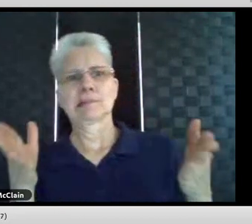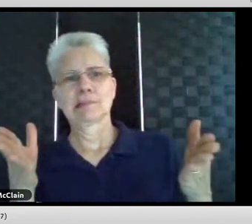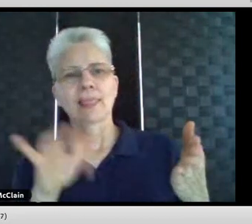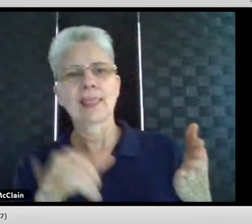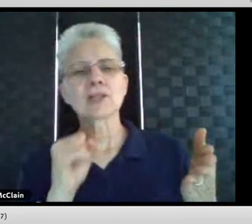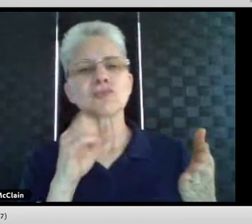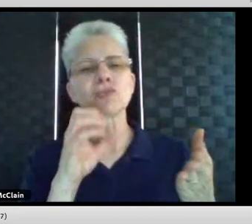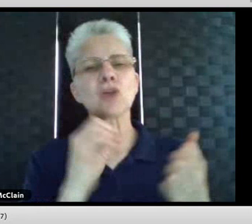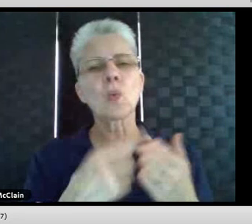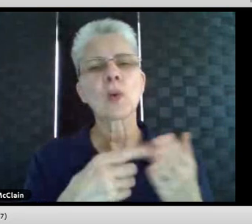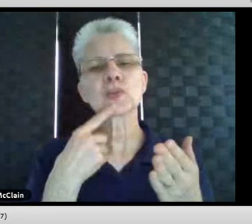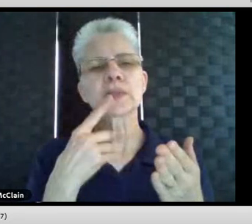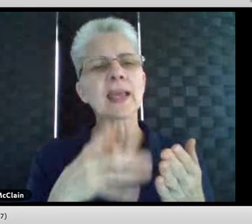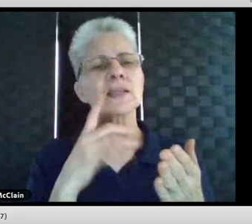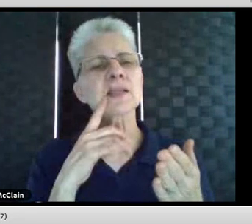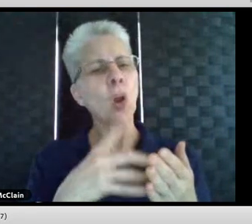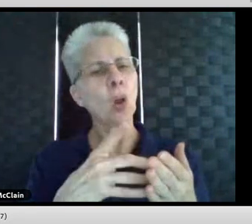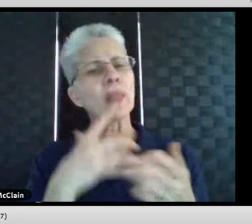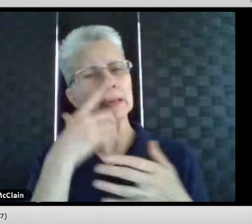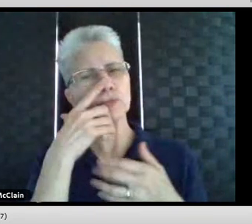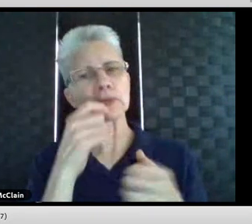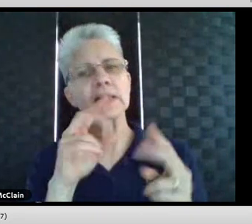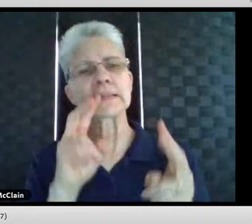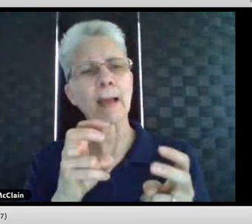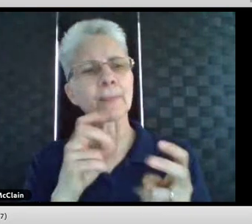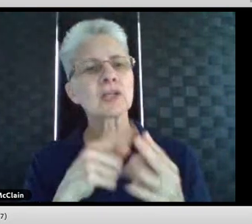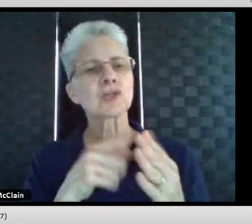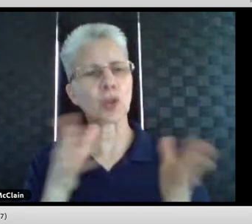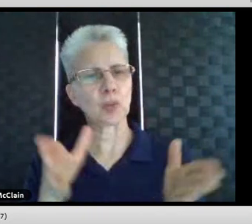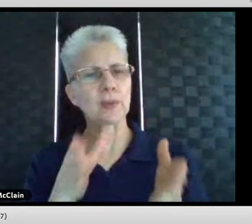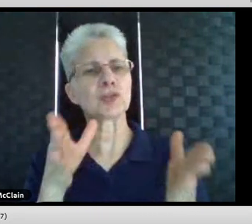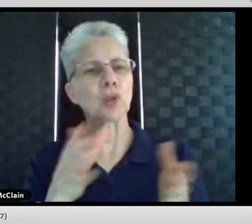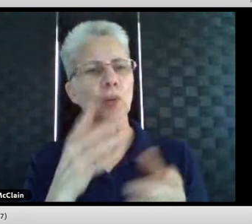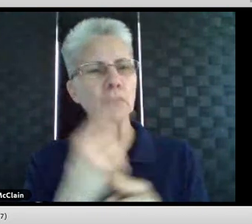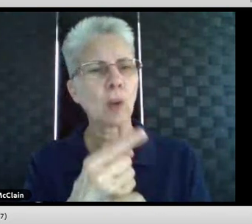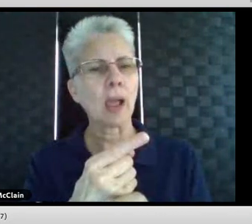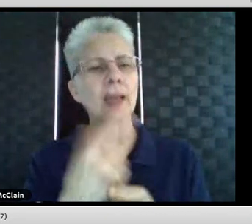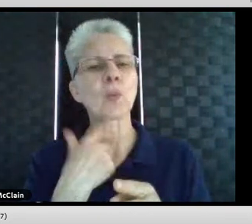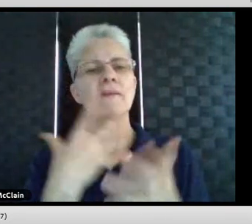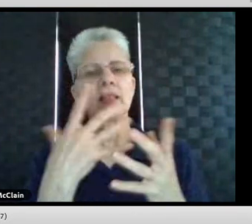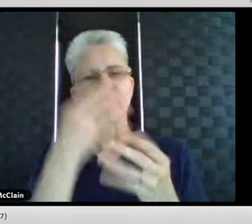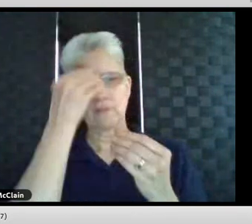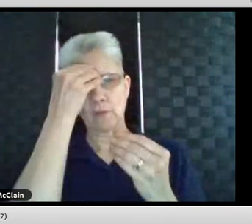And so what you say is, "Wow, that's an interesting topic," so you're reassuring, right? "We have lots of information,"